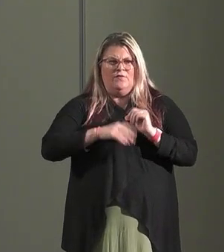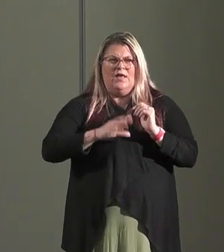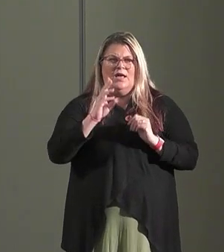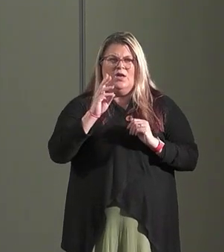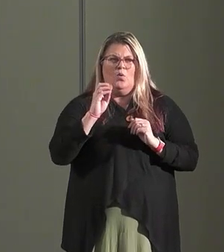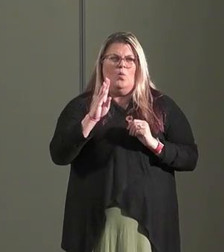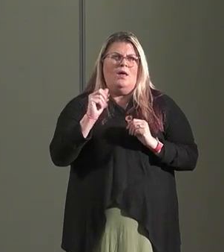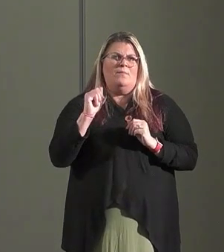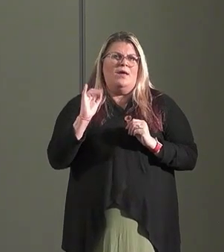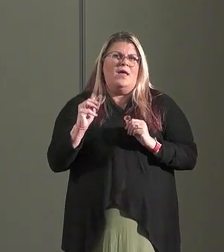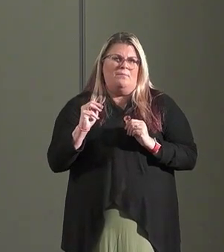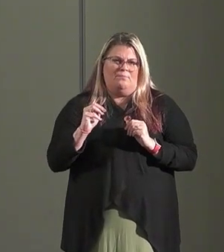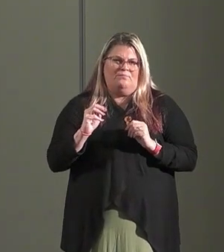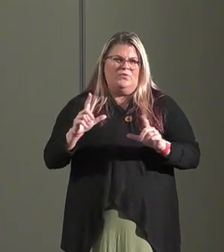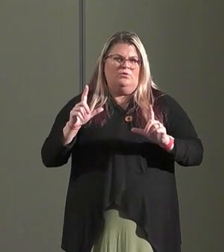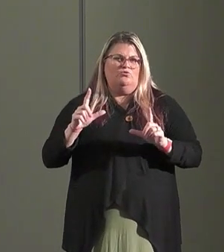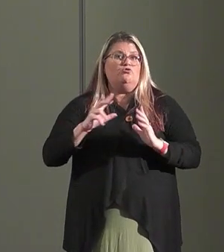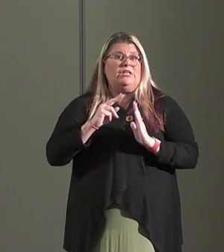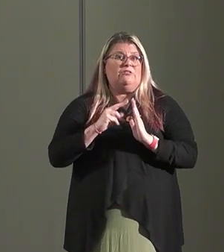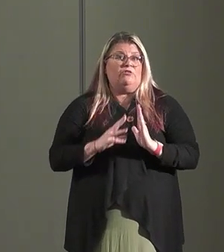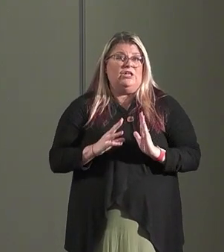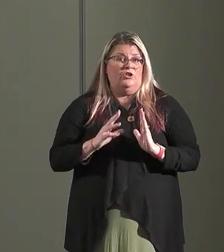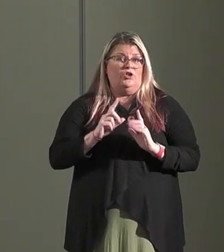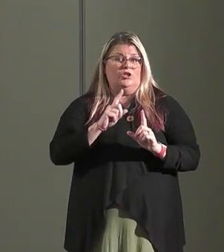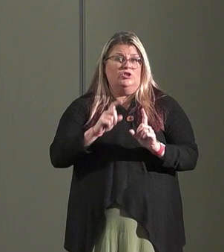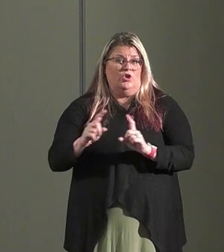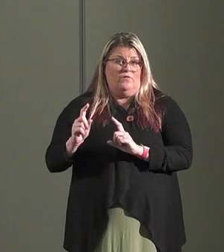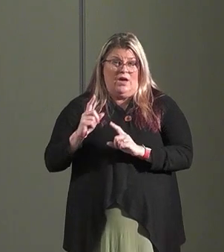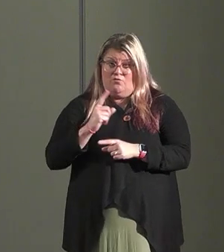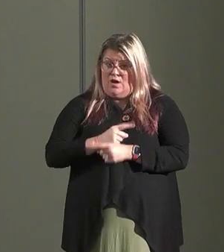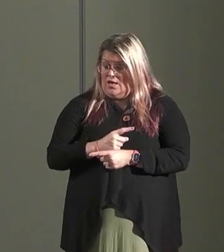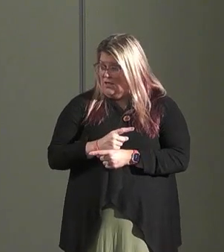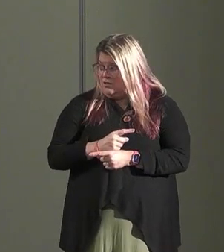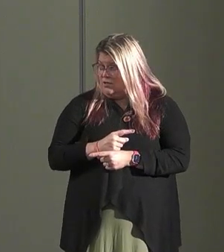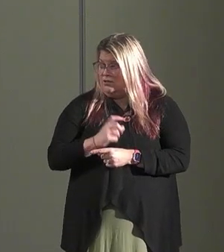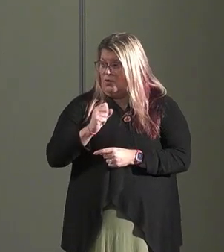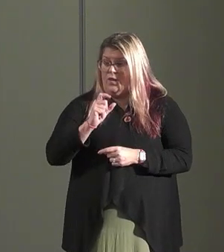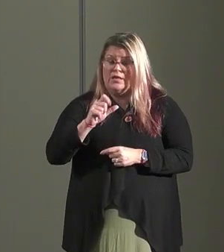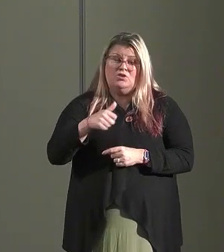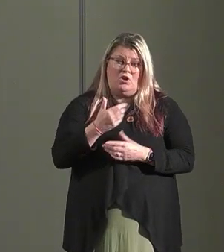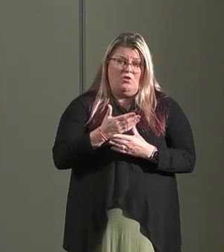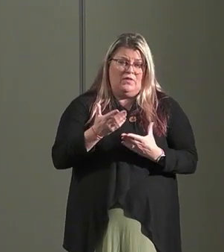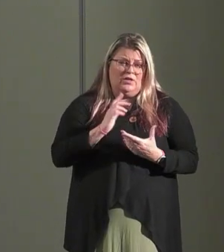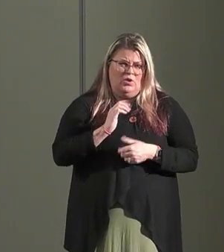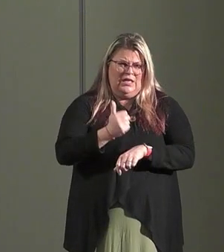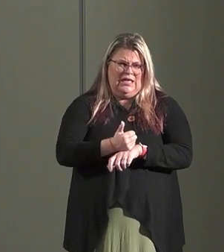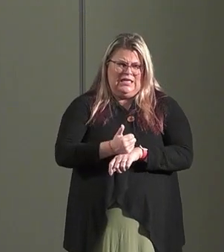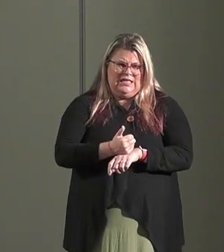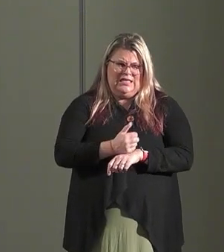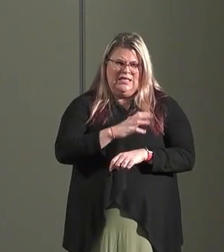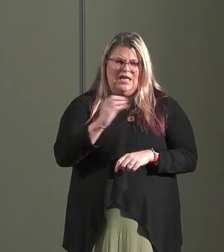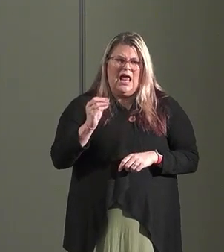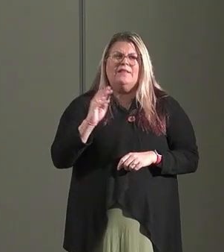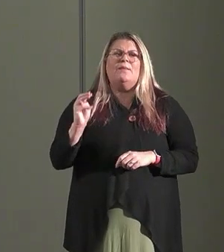reader in the millions. Another thing to establish a baseline what of we are